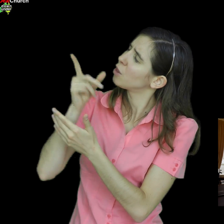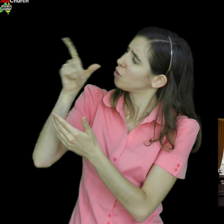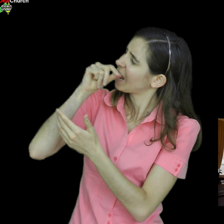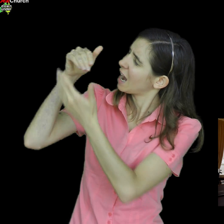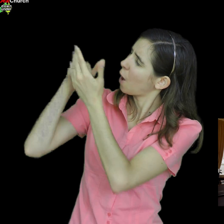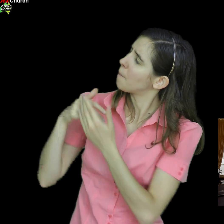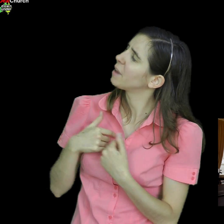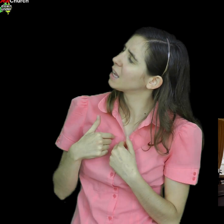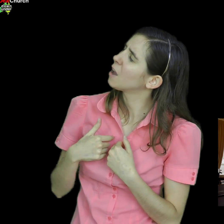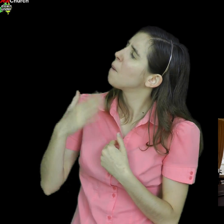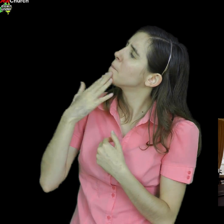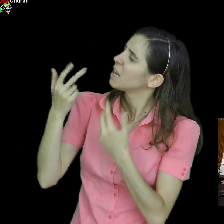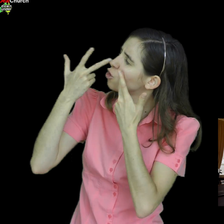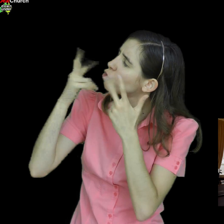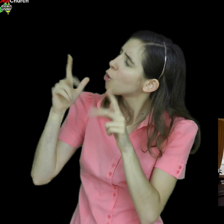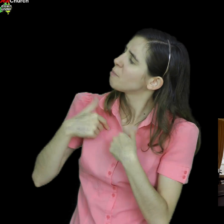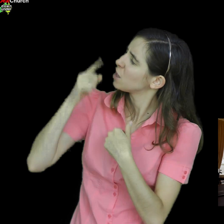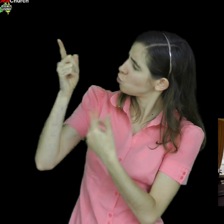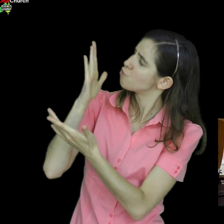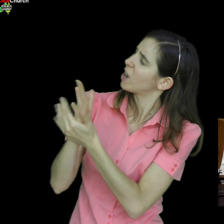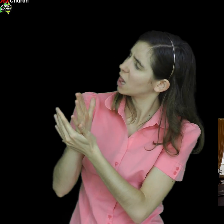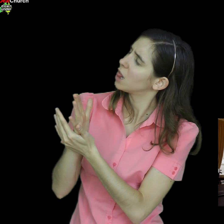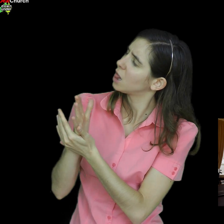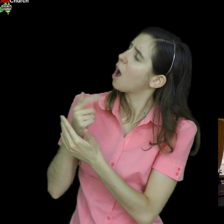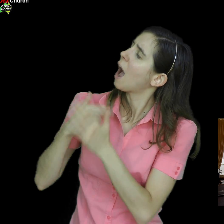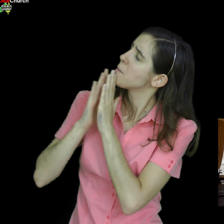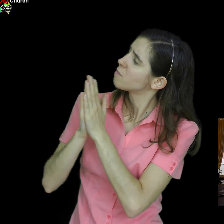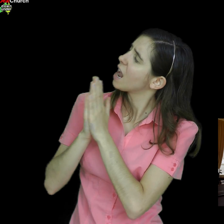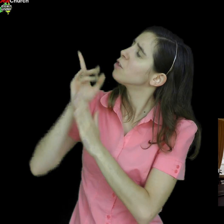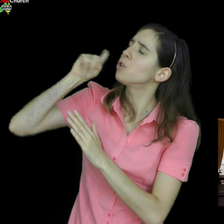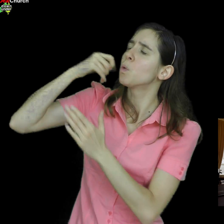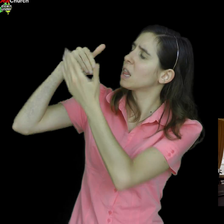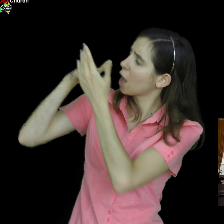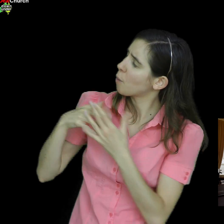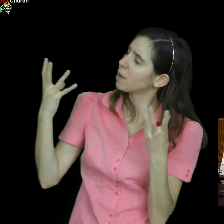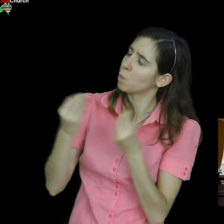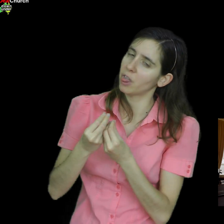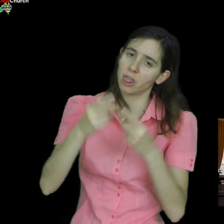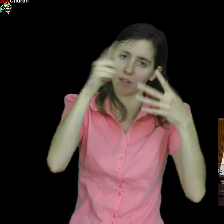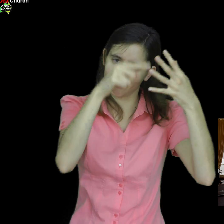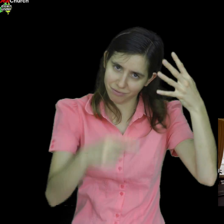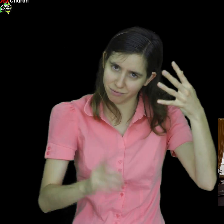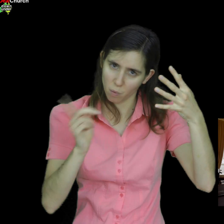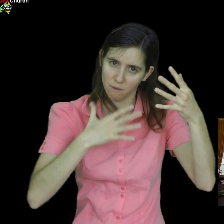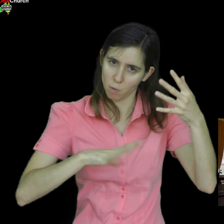me. Please show me that You are real. I pray that You'll help me with... [put in what you want help with]....